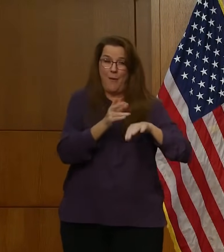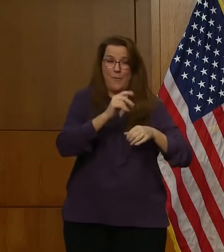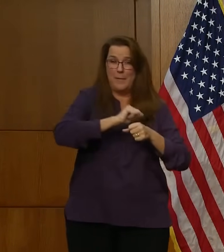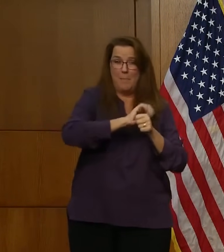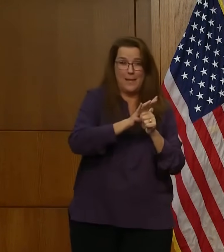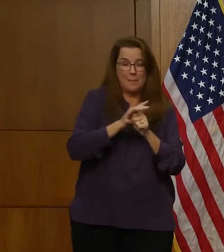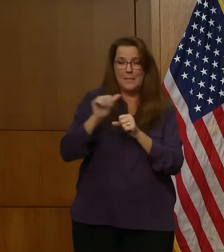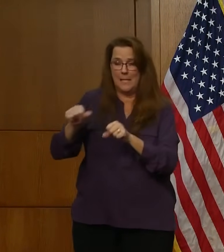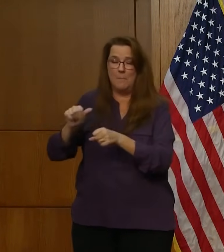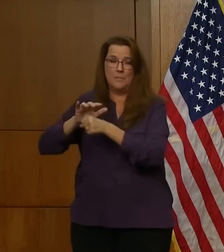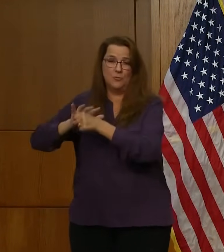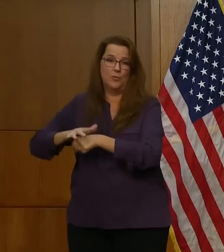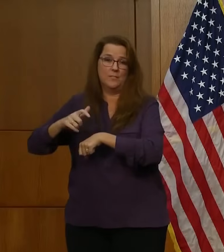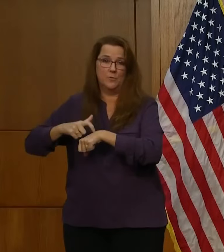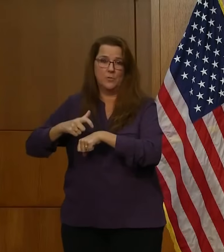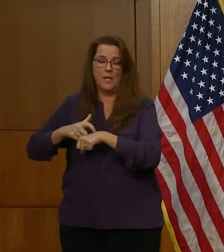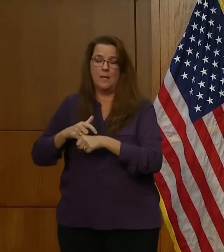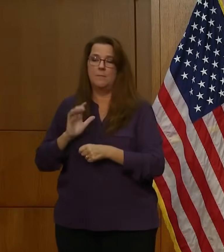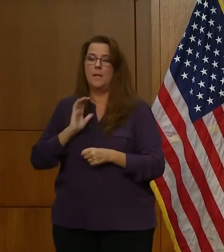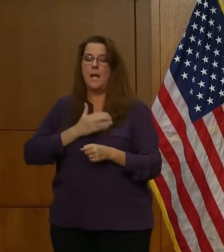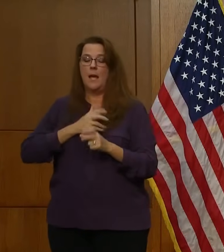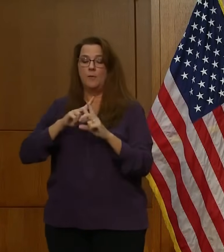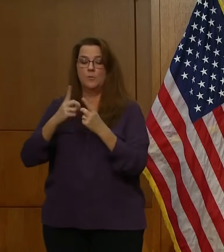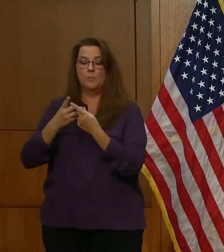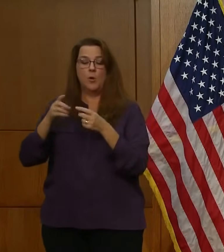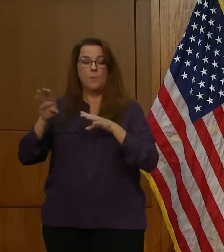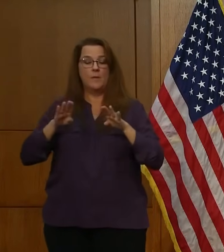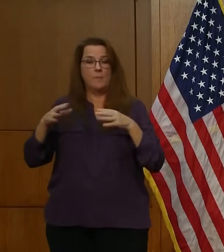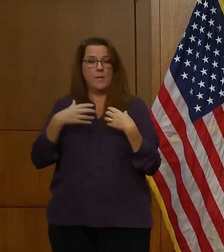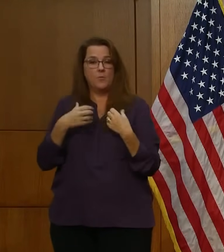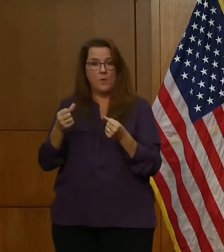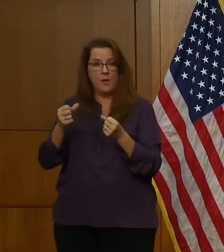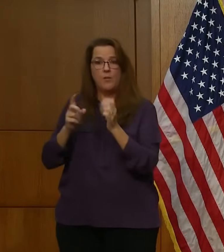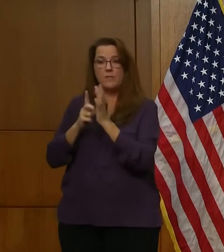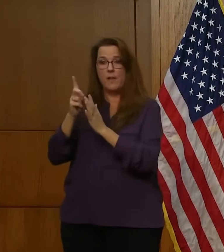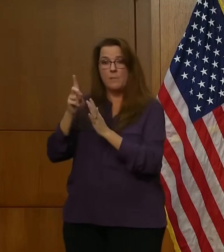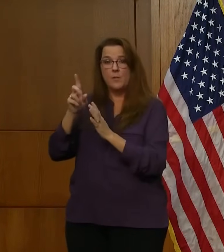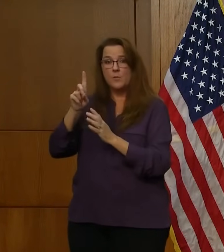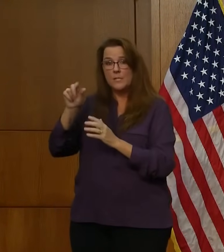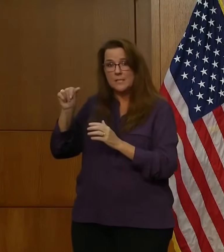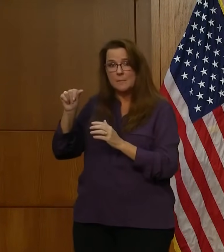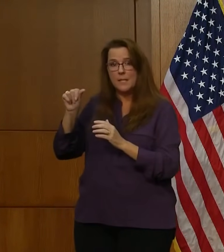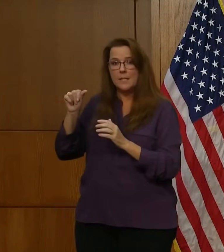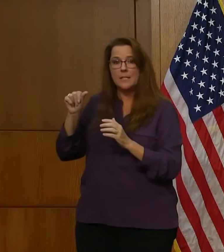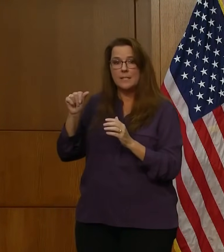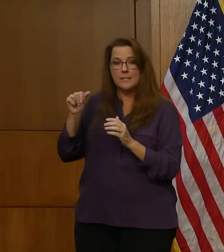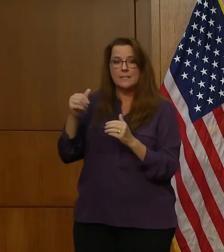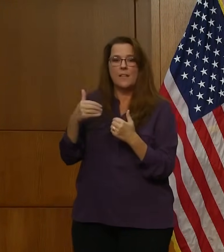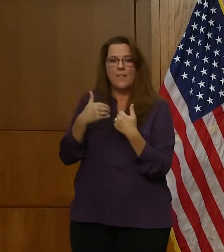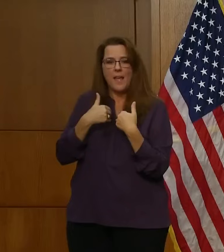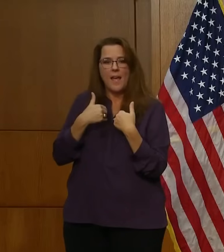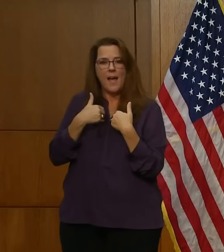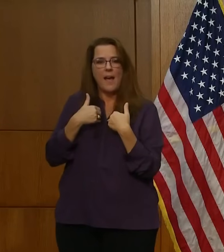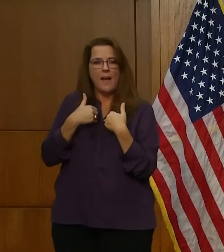TIME FOR MANY PEOPLE, EVEN IN NORMAL TIMES. DEPARTMENT OF